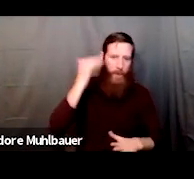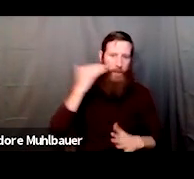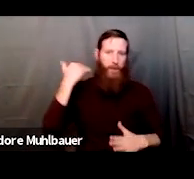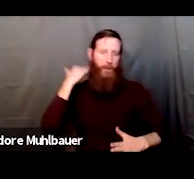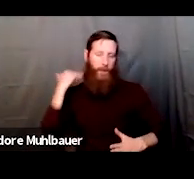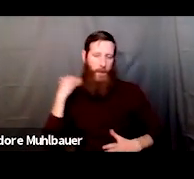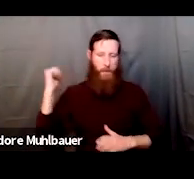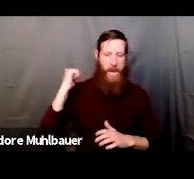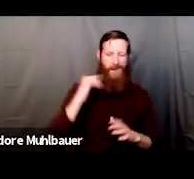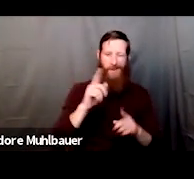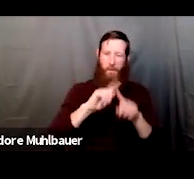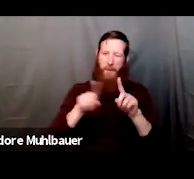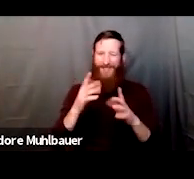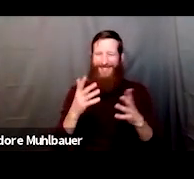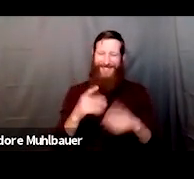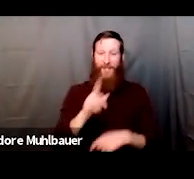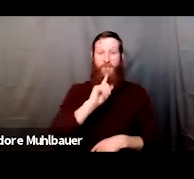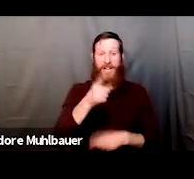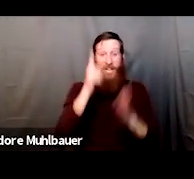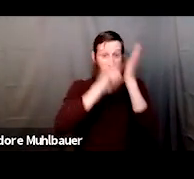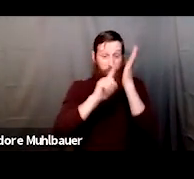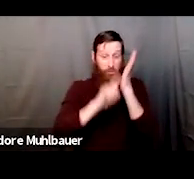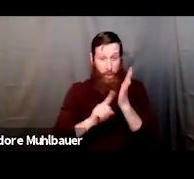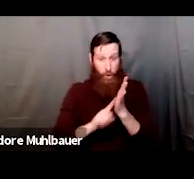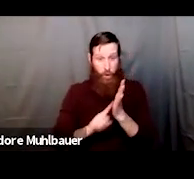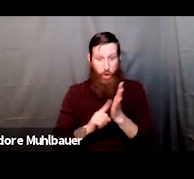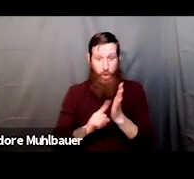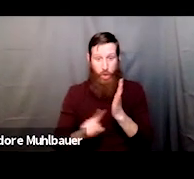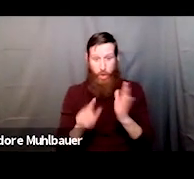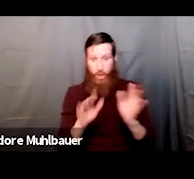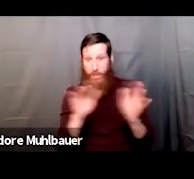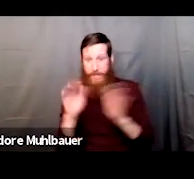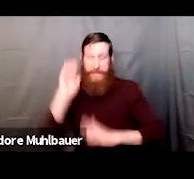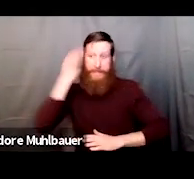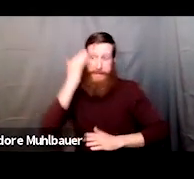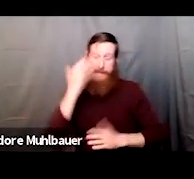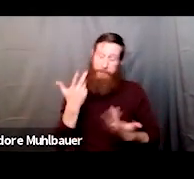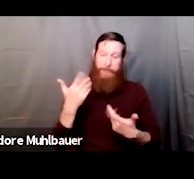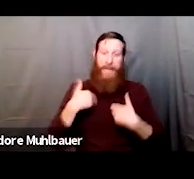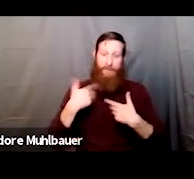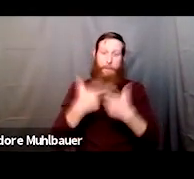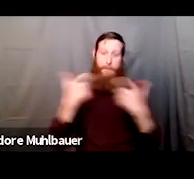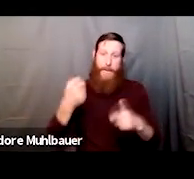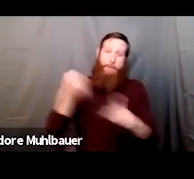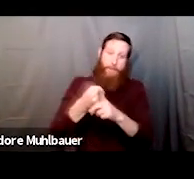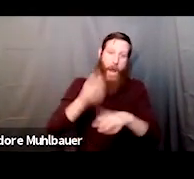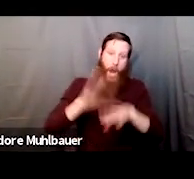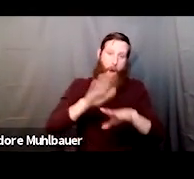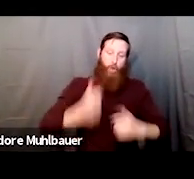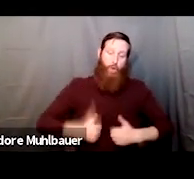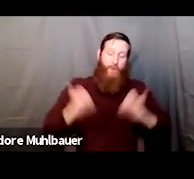The research on airbags reducing avalanche fatalities is really good. They do have a big impact on people's ability to survive.